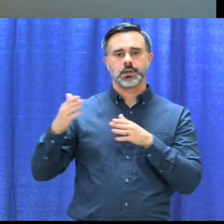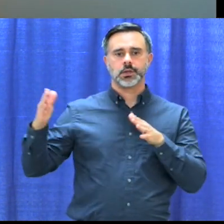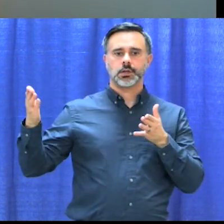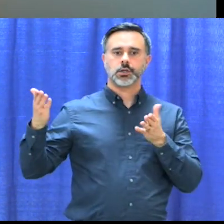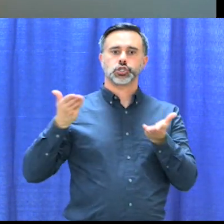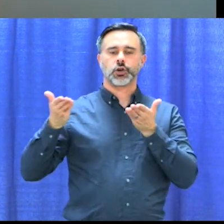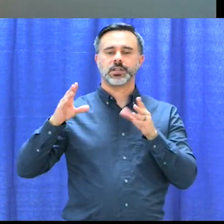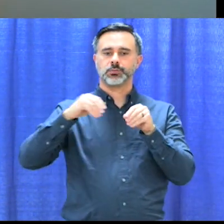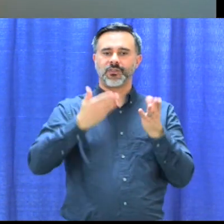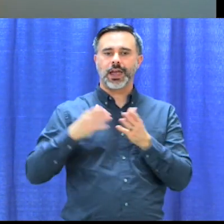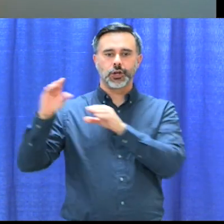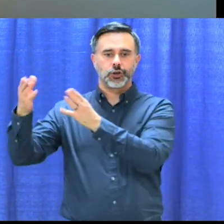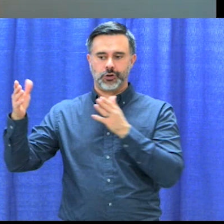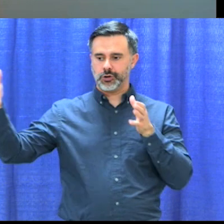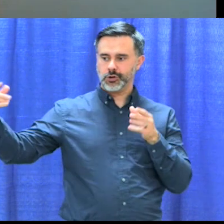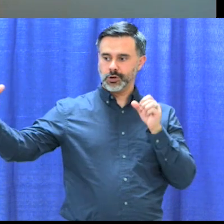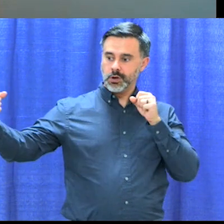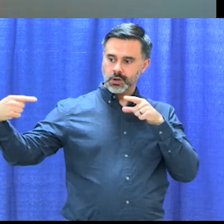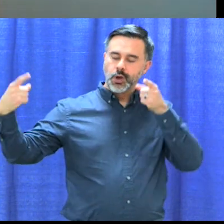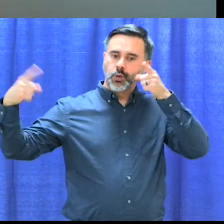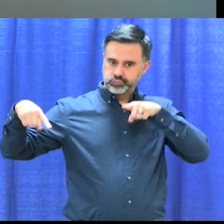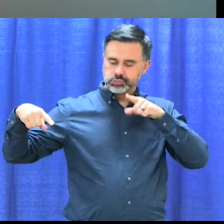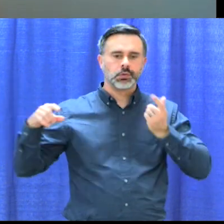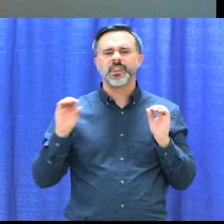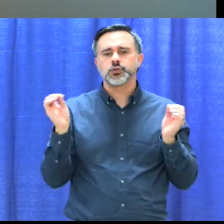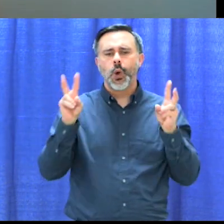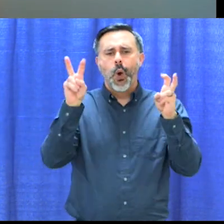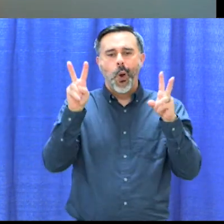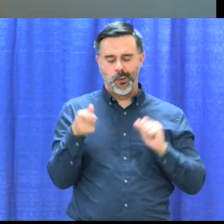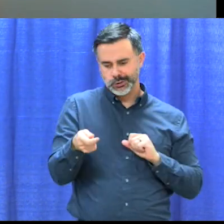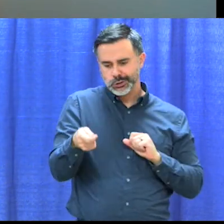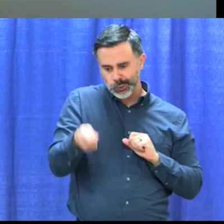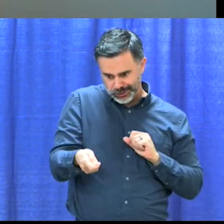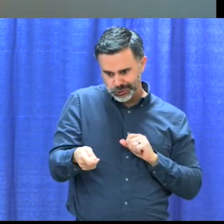individual company would be able to just flip a switch so to speak and allow roaming on